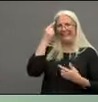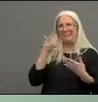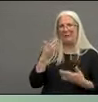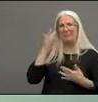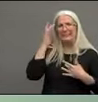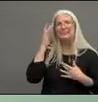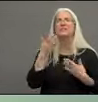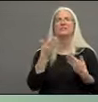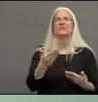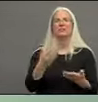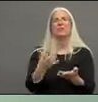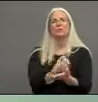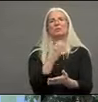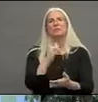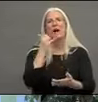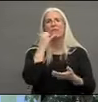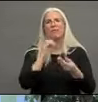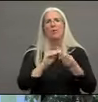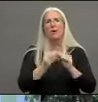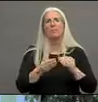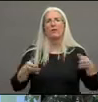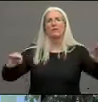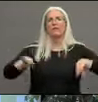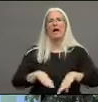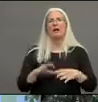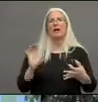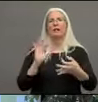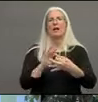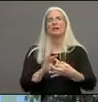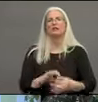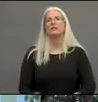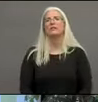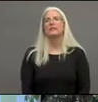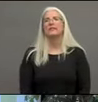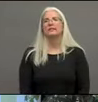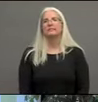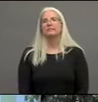And tell us again about the turnaround time on getting the results.